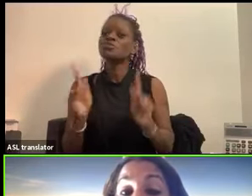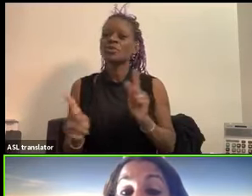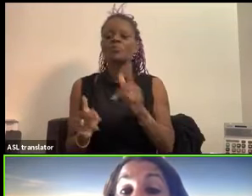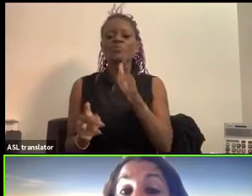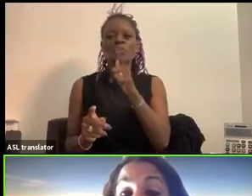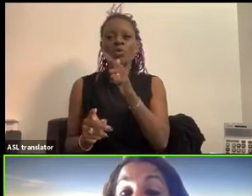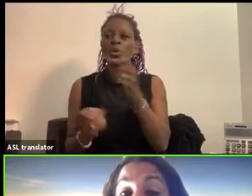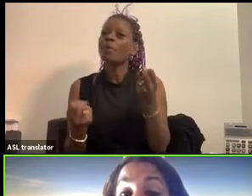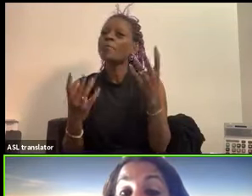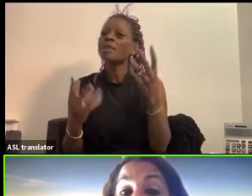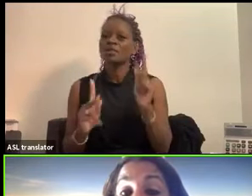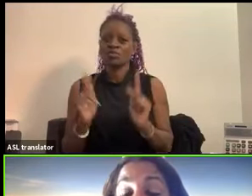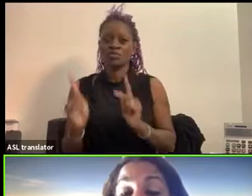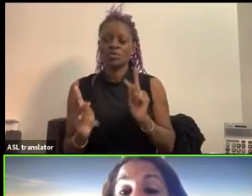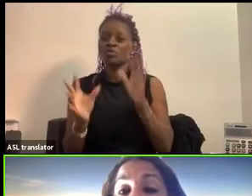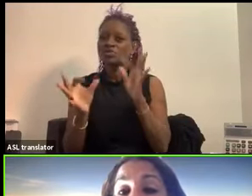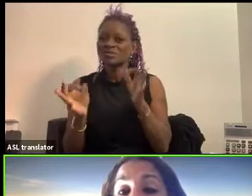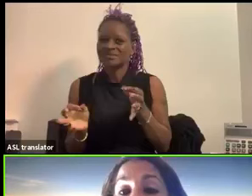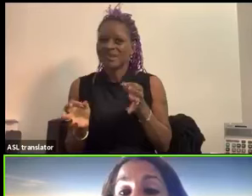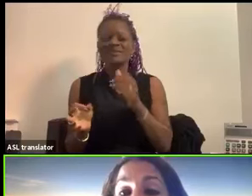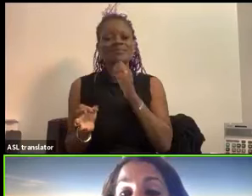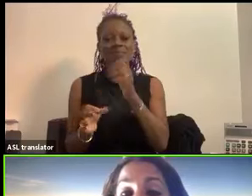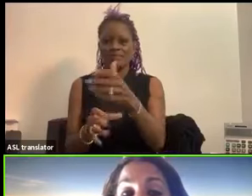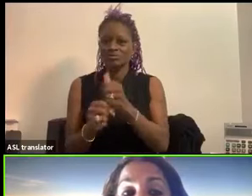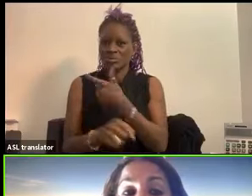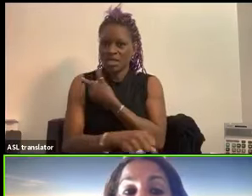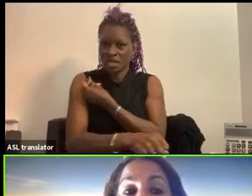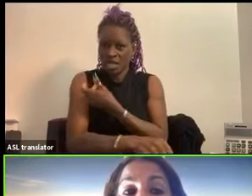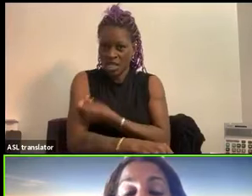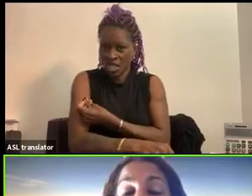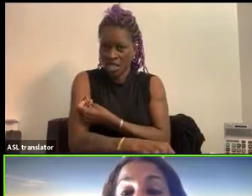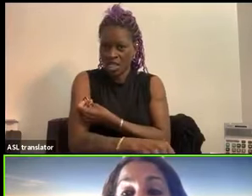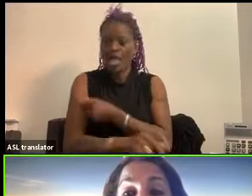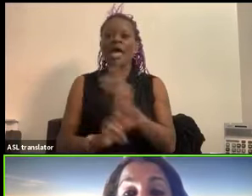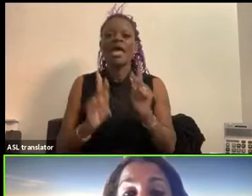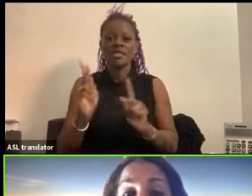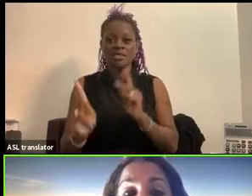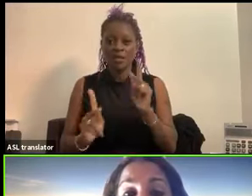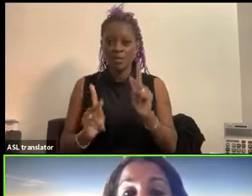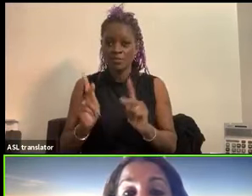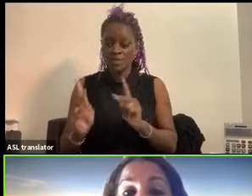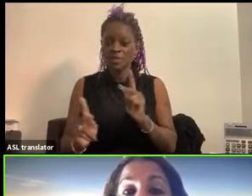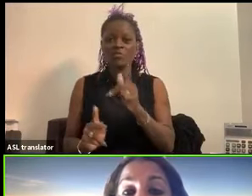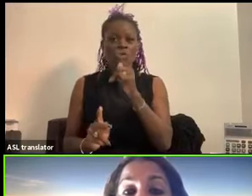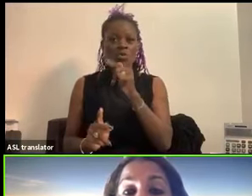those in ICU, the intensive care unit, are people who are unvaccinated. This is really tragic, given how widely